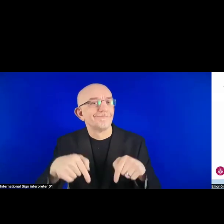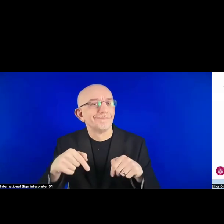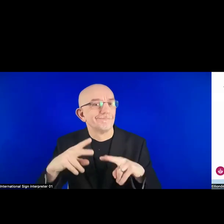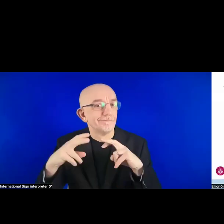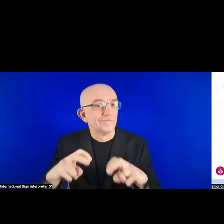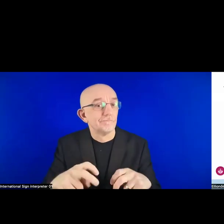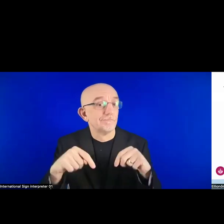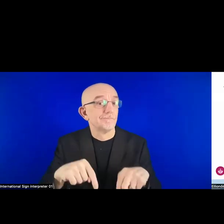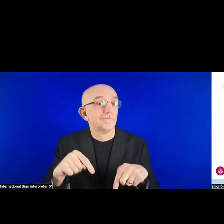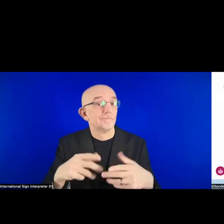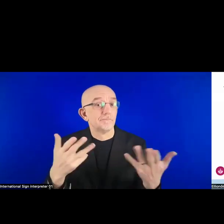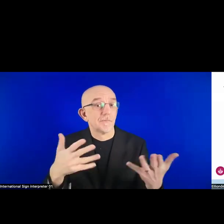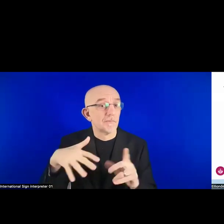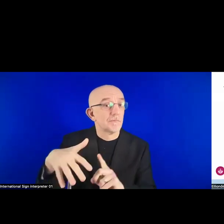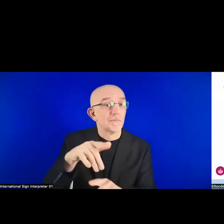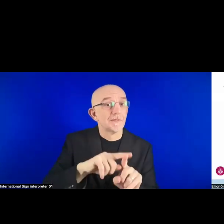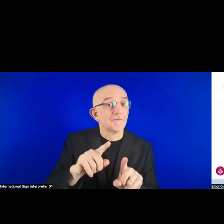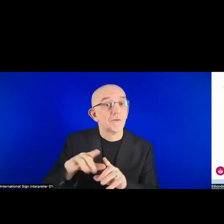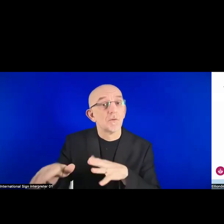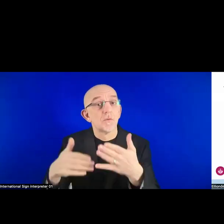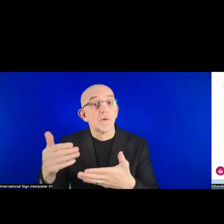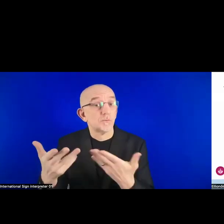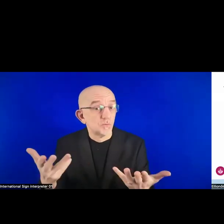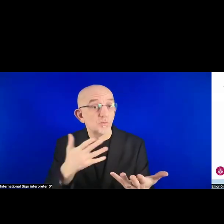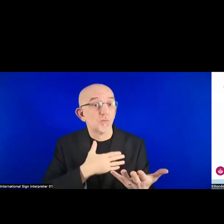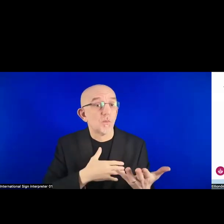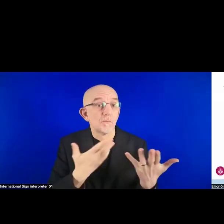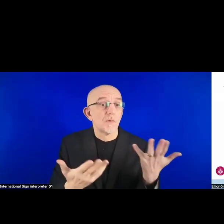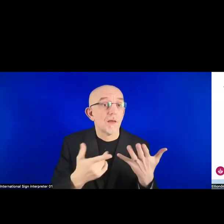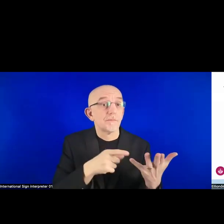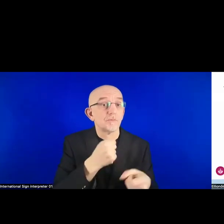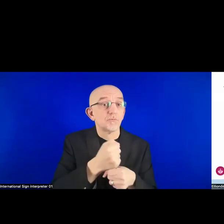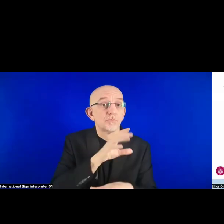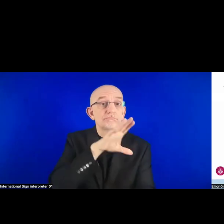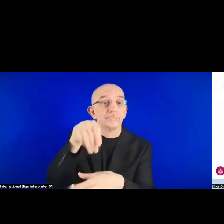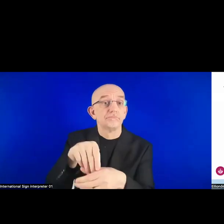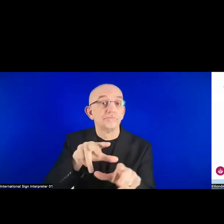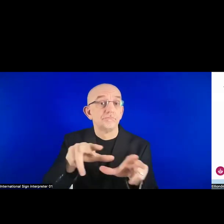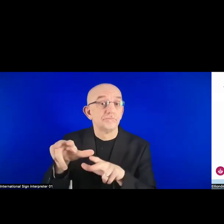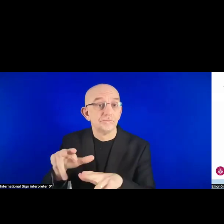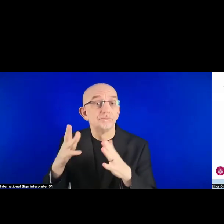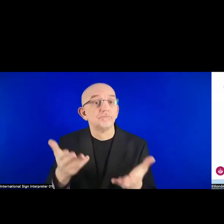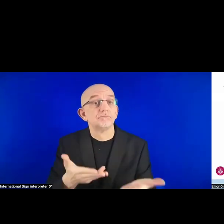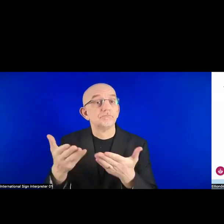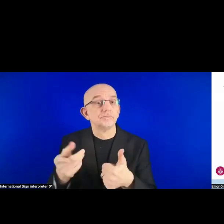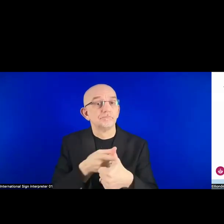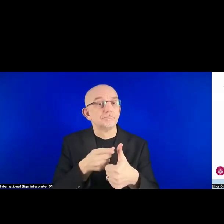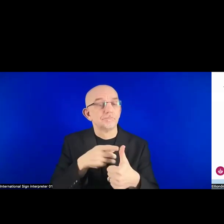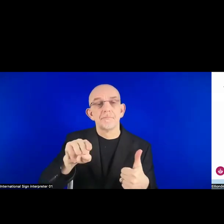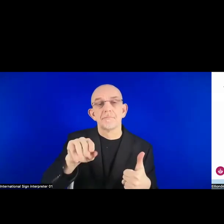to begin with Manel from Inclusion International who is going to give a brief